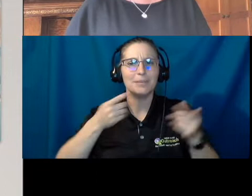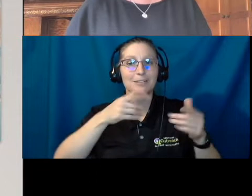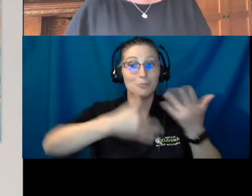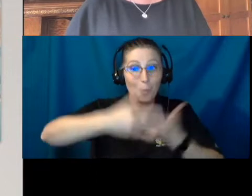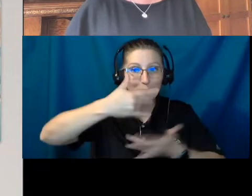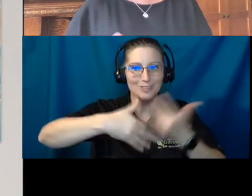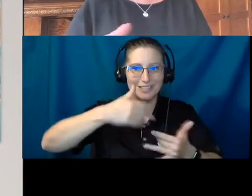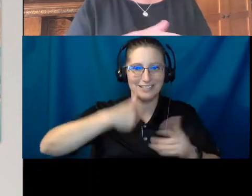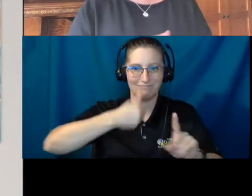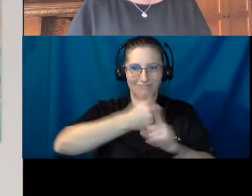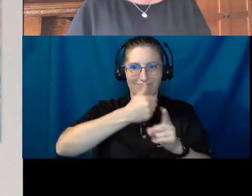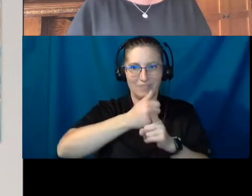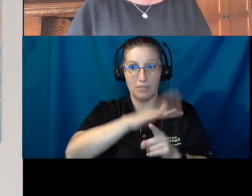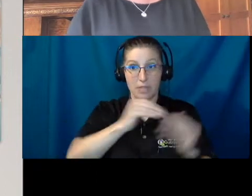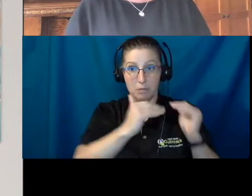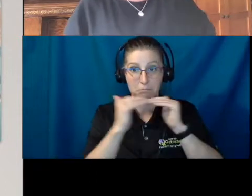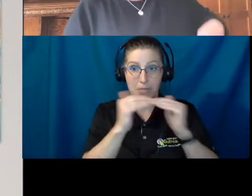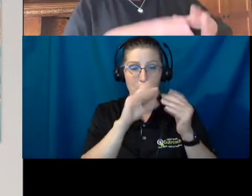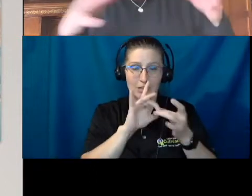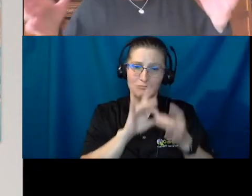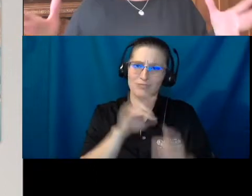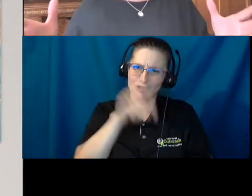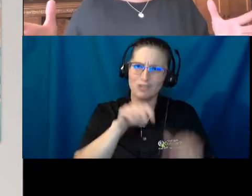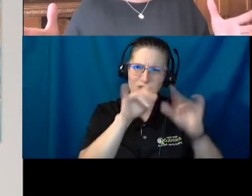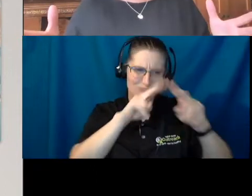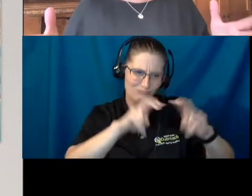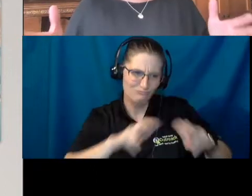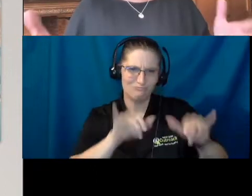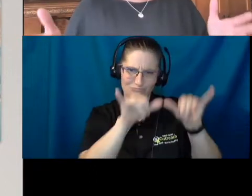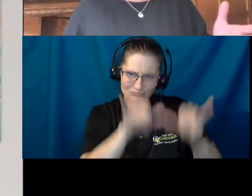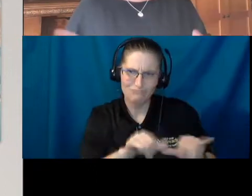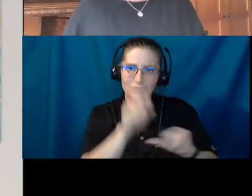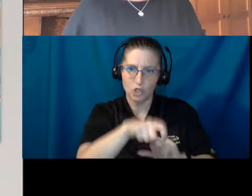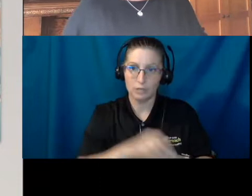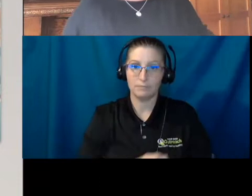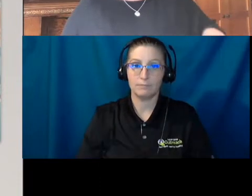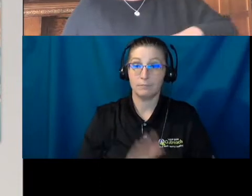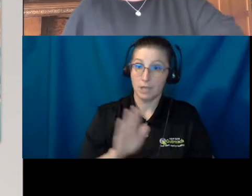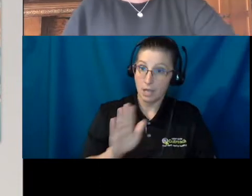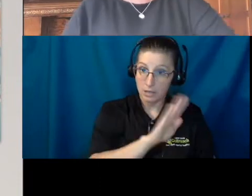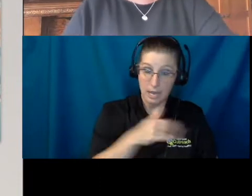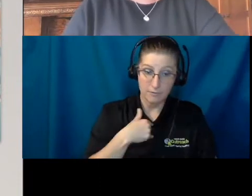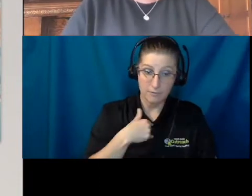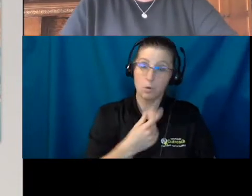with the student in terms of their peer relationships. Is their circle of friends, getting broader